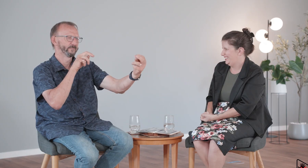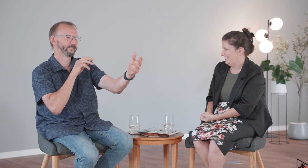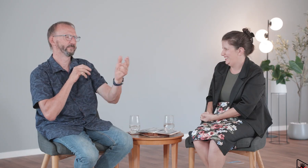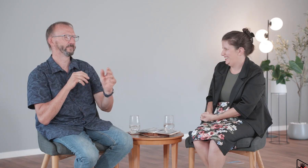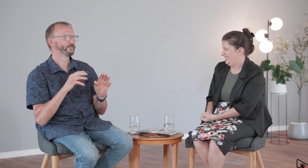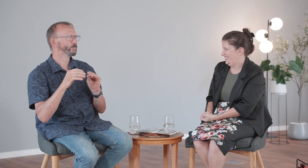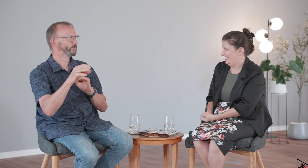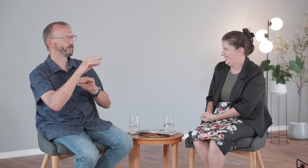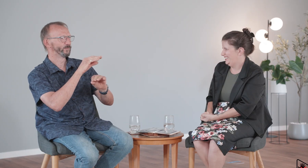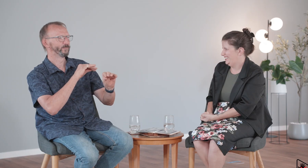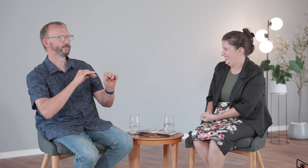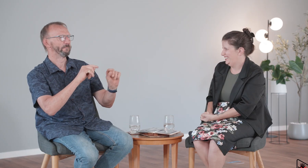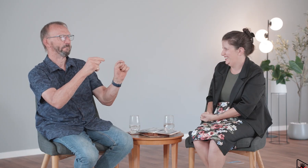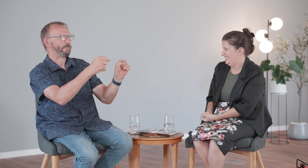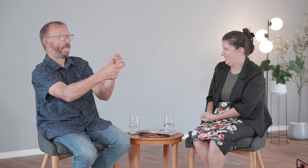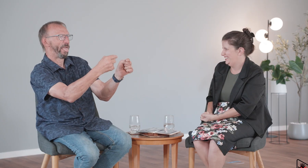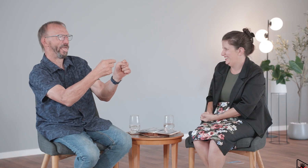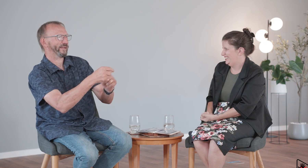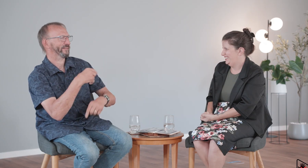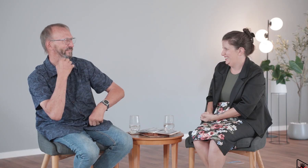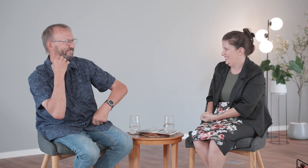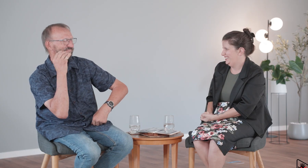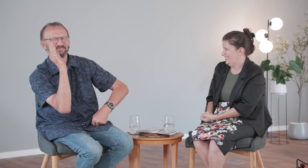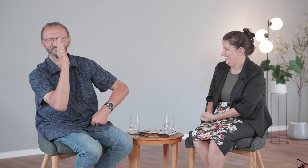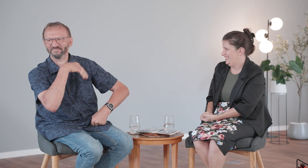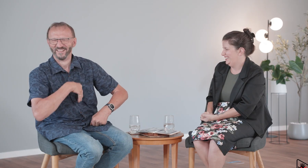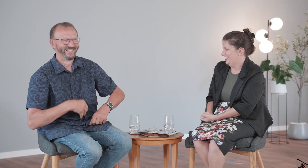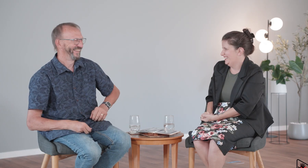congregate and sit around and we'd chat with each other and every now and then have a bit of